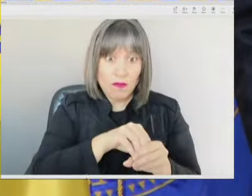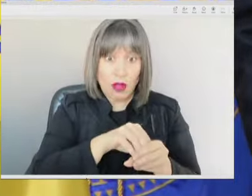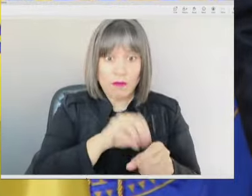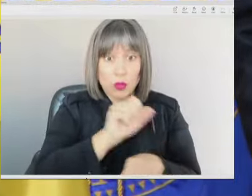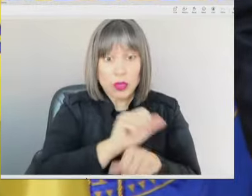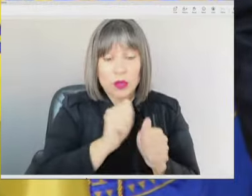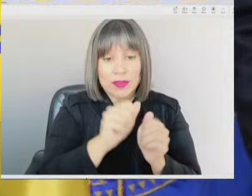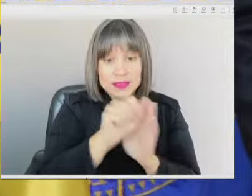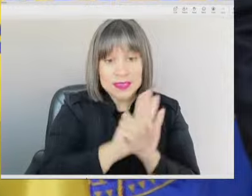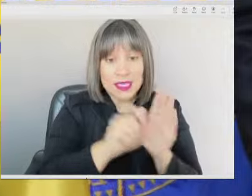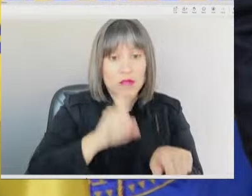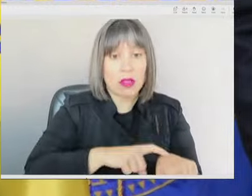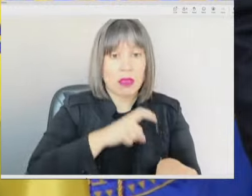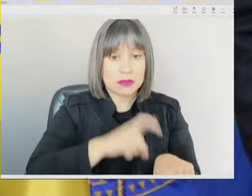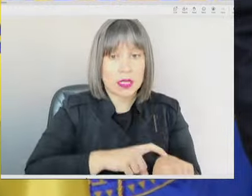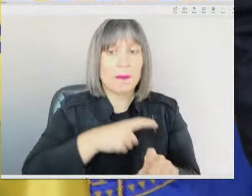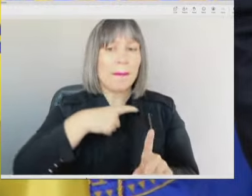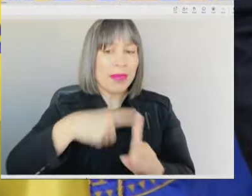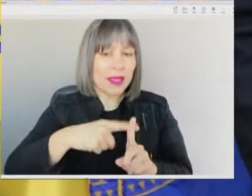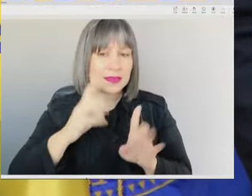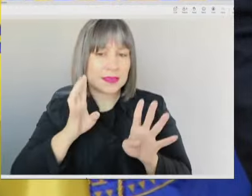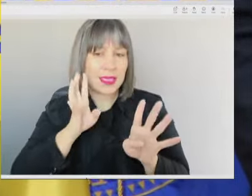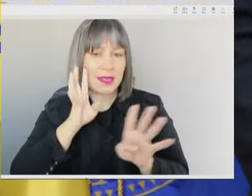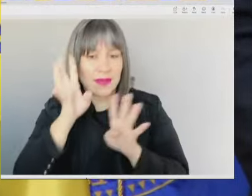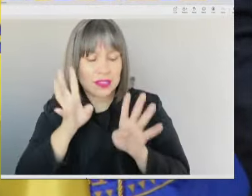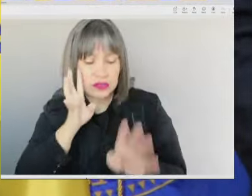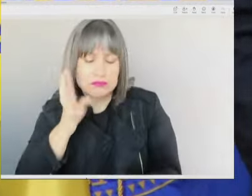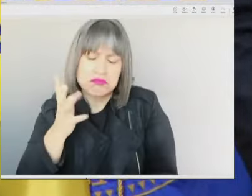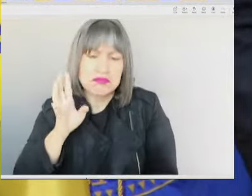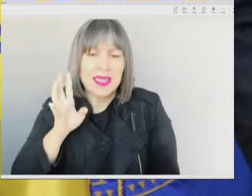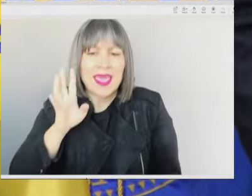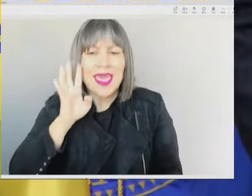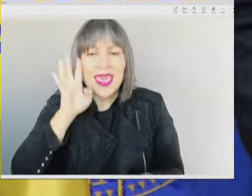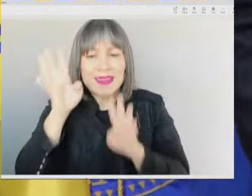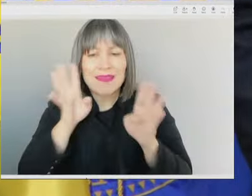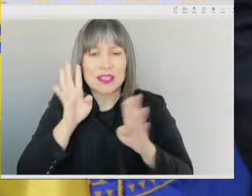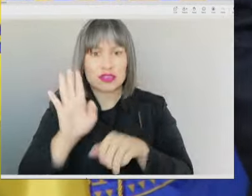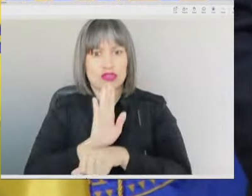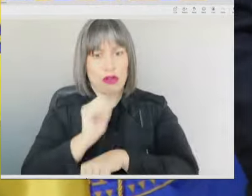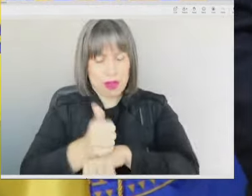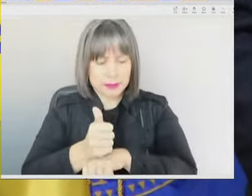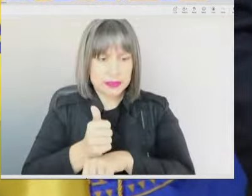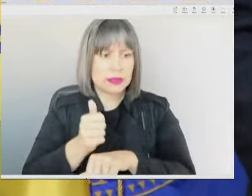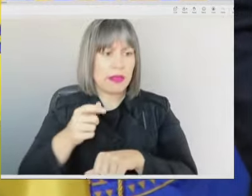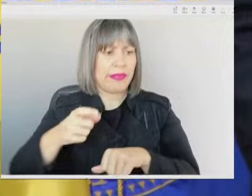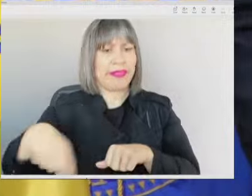and innovation -- or innovative startups with an additional pathway and option to